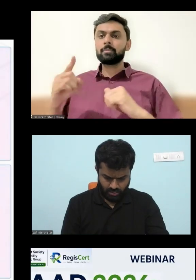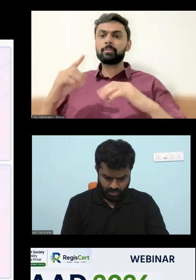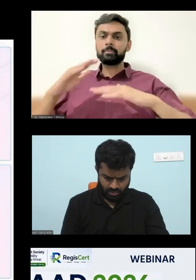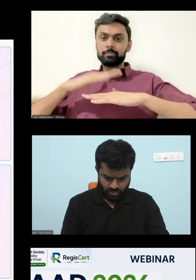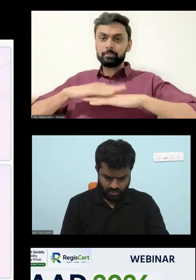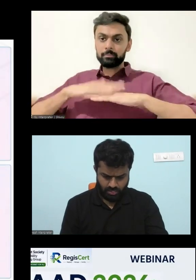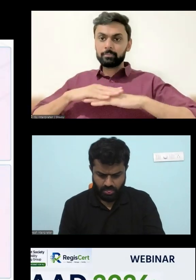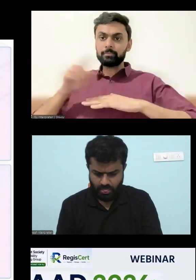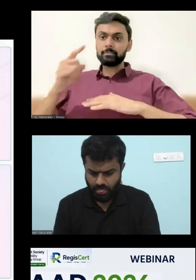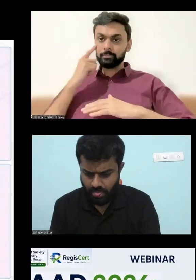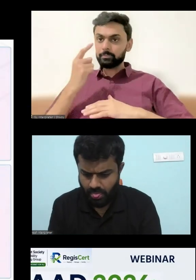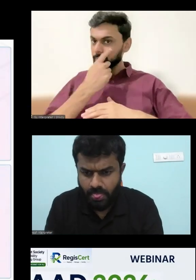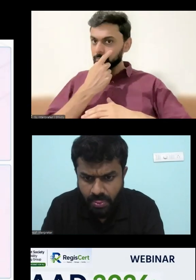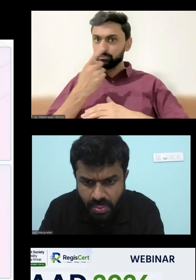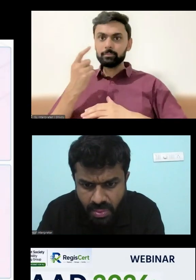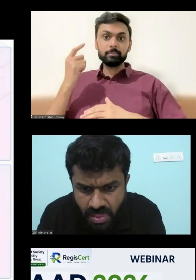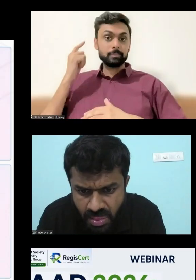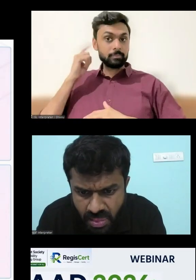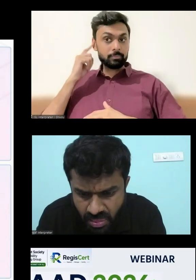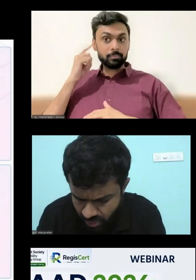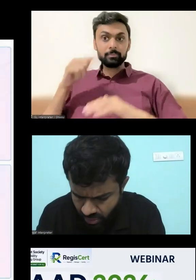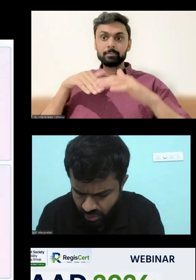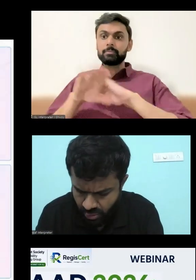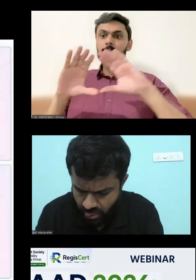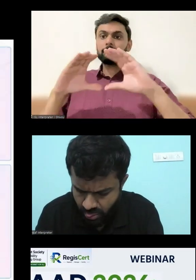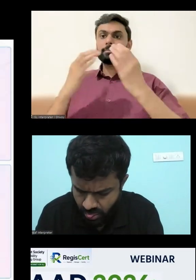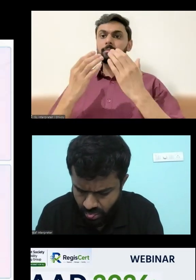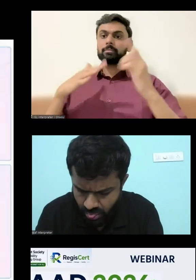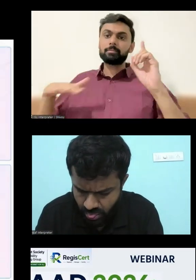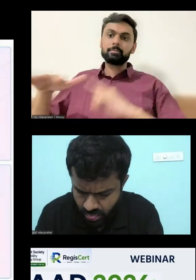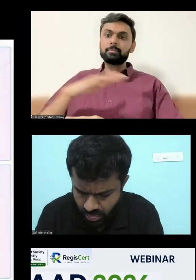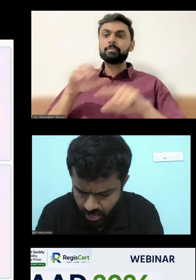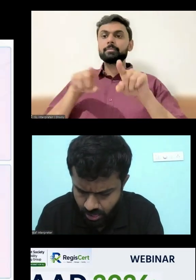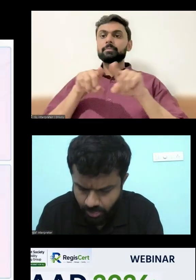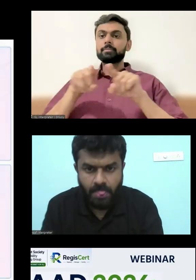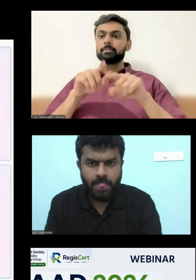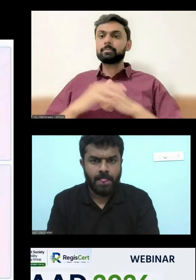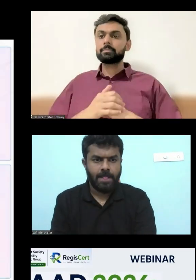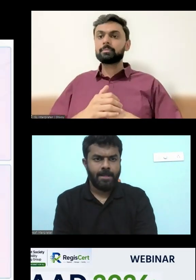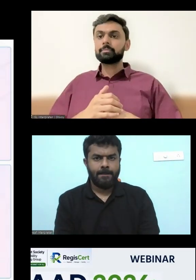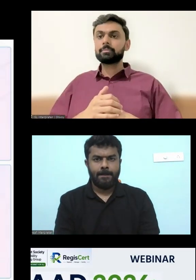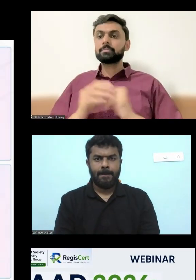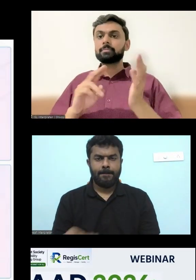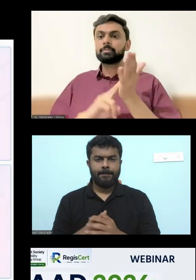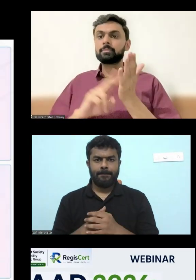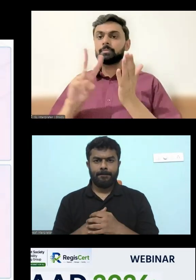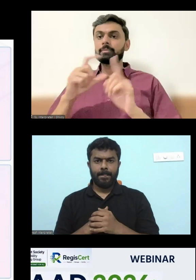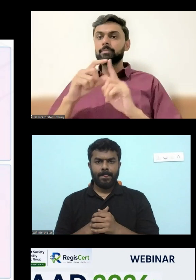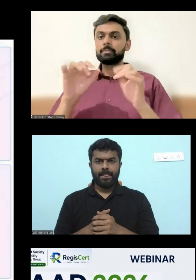eyes and ears within the classroom environment. For example, there is NVDA screen reader which was already discussed.